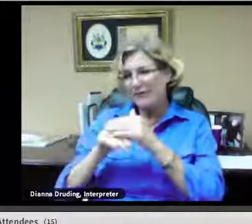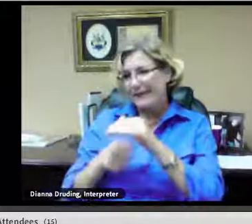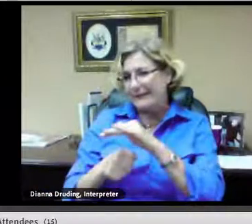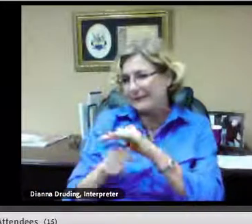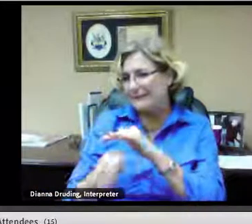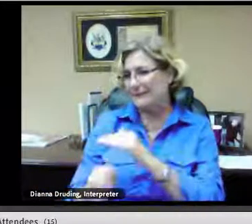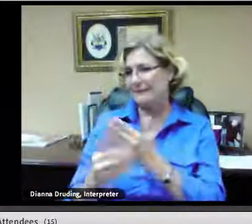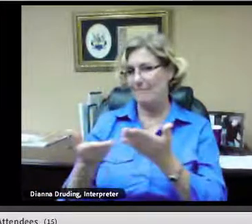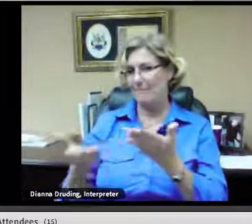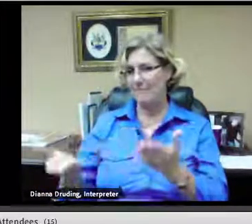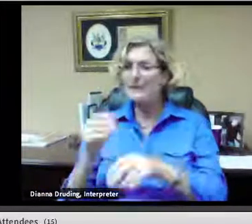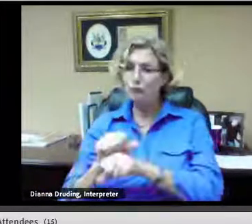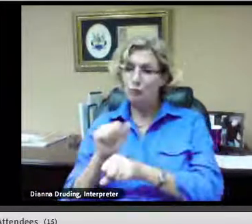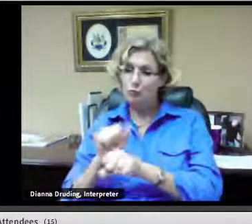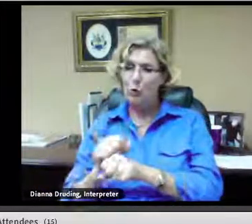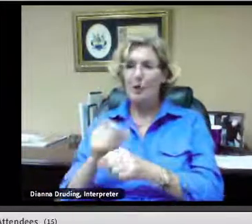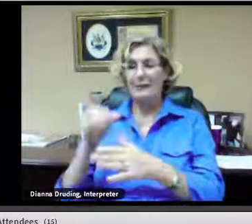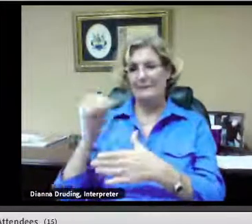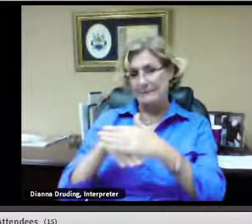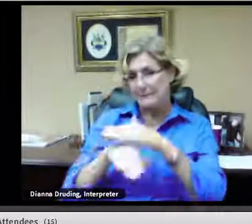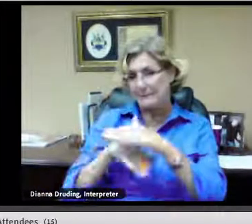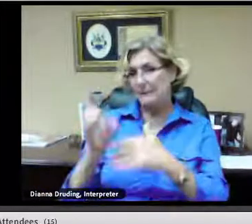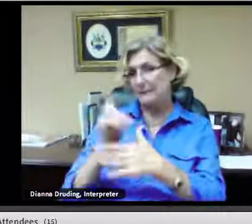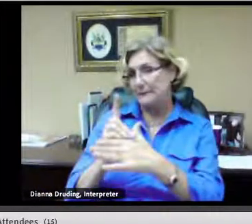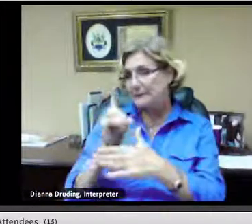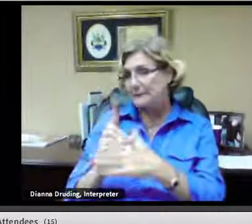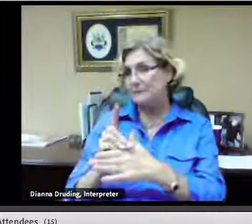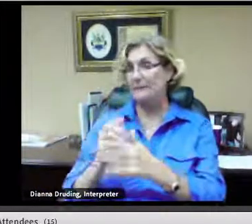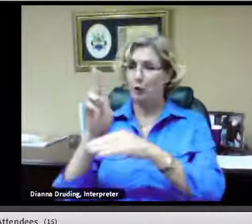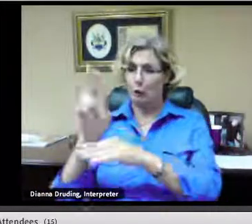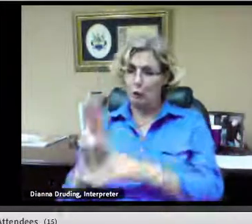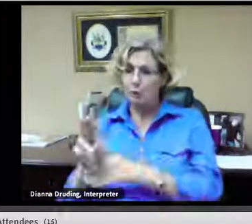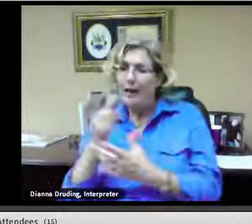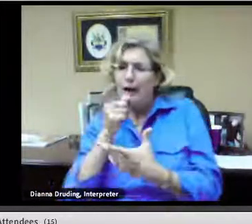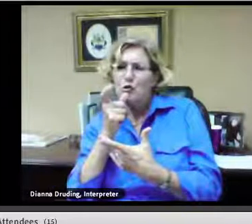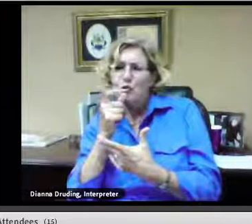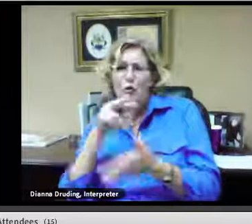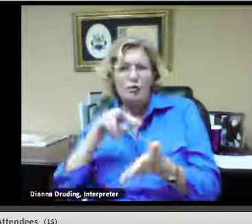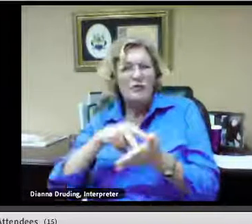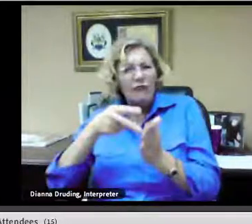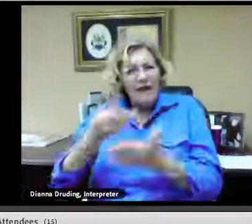and who's actually doing the defining? And so I think that, you know, again, as I mentioned,